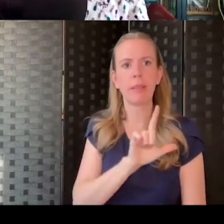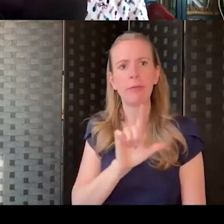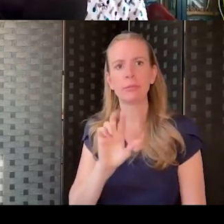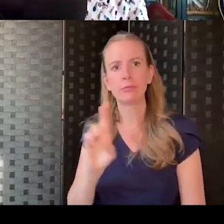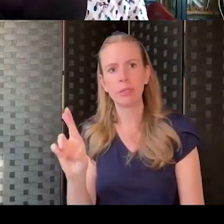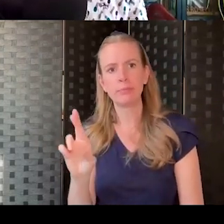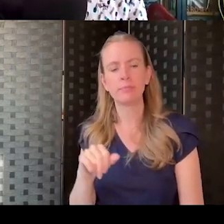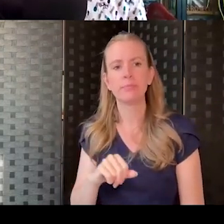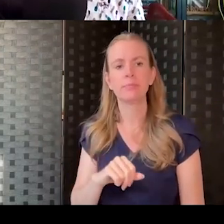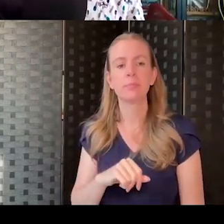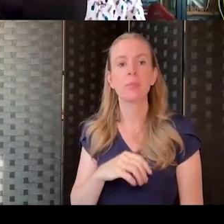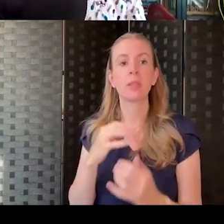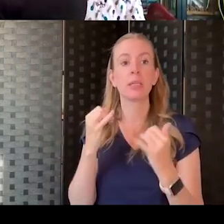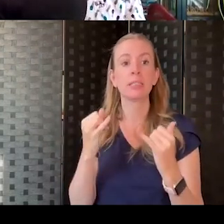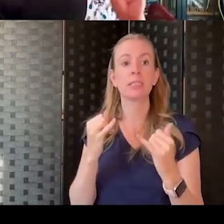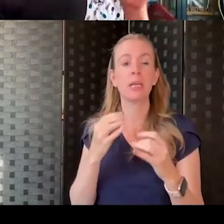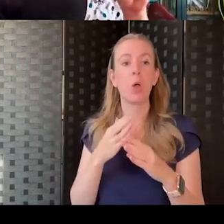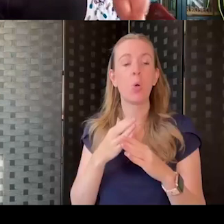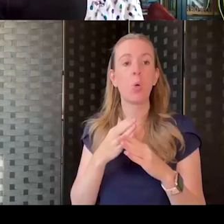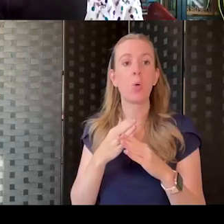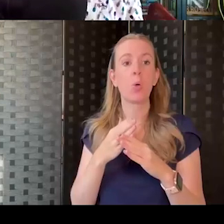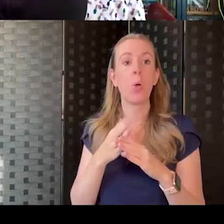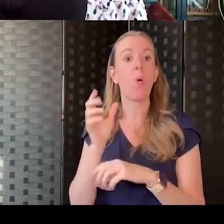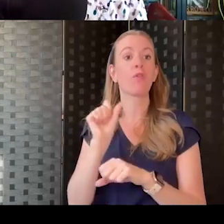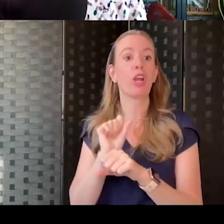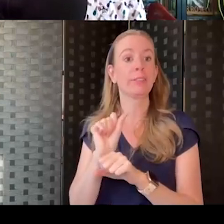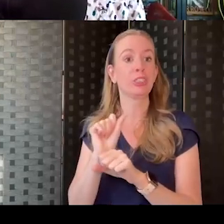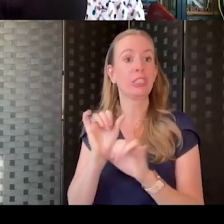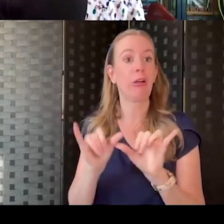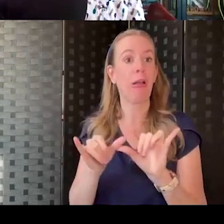Now for the over engineered method -- because I mentioned there were two methods -- you are right